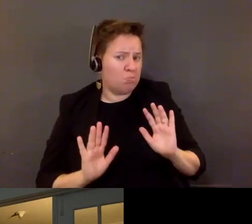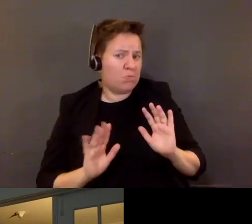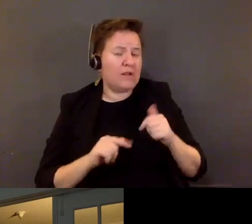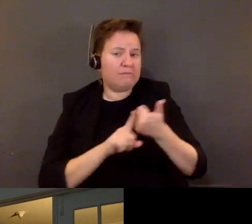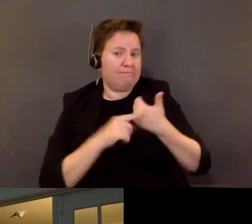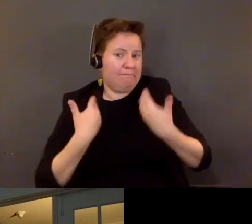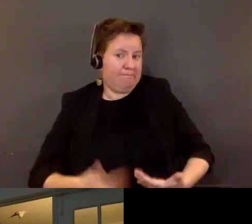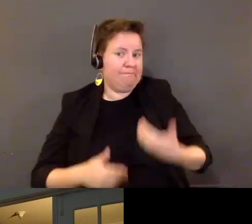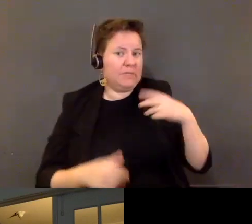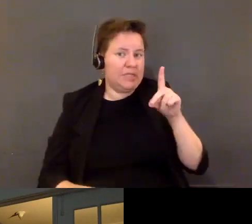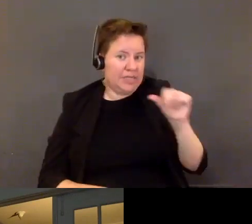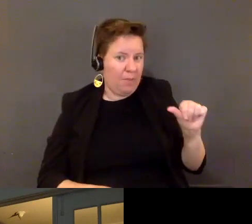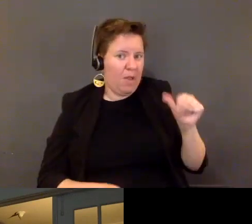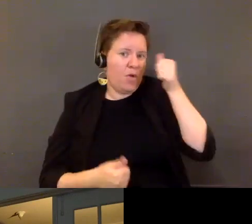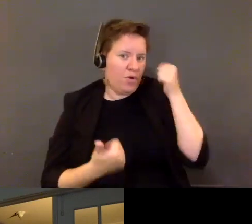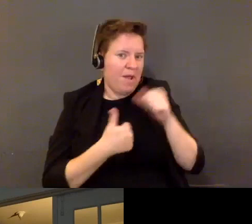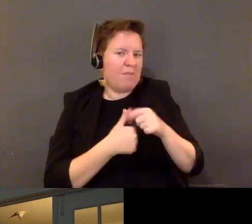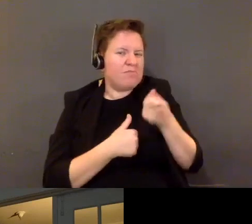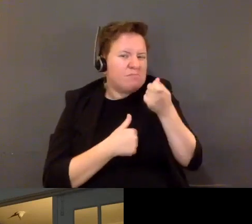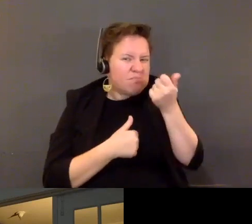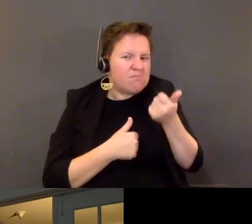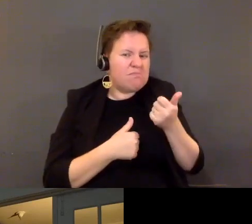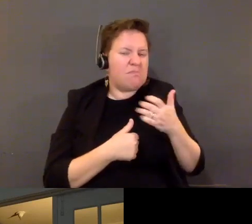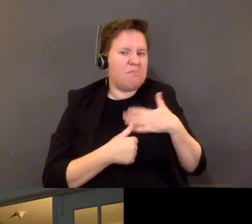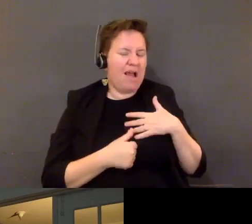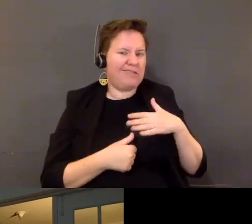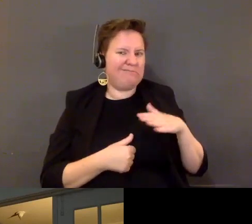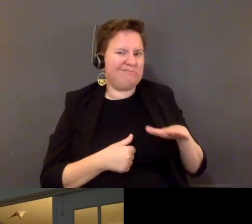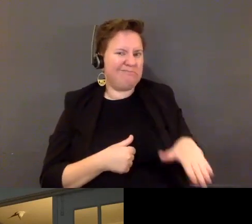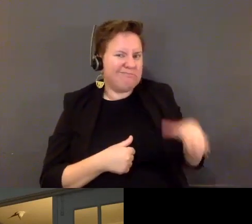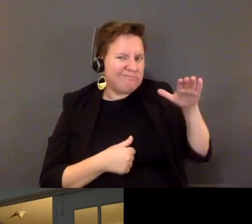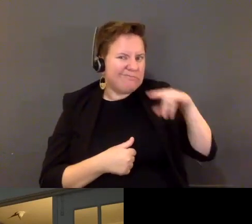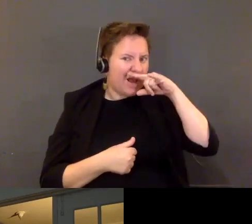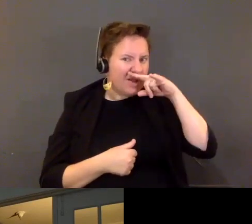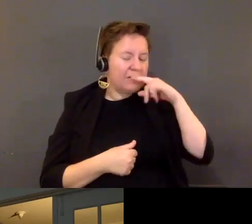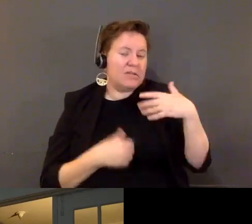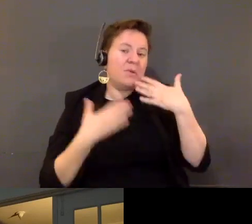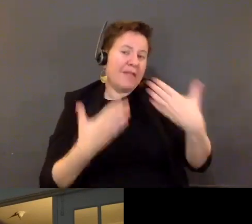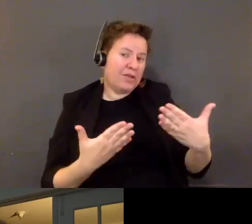in that i remember little of my childhood first thank you for sharing your memories for all of us